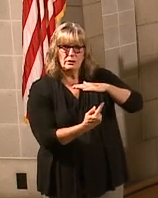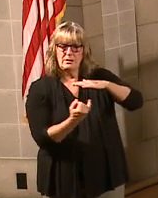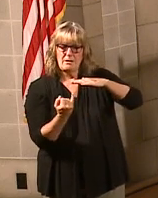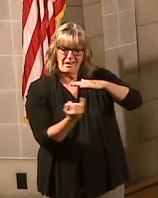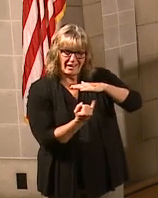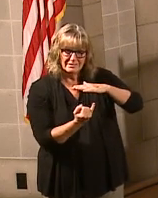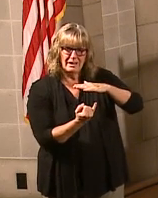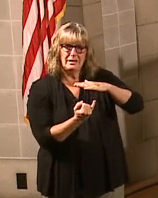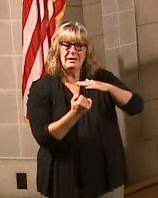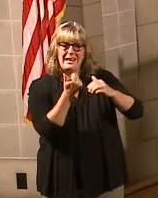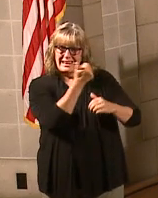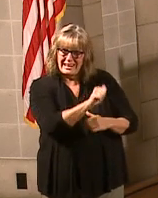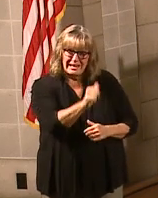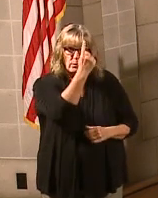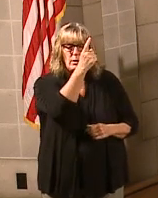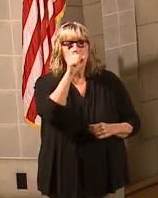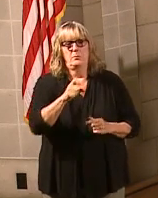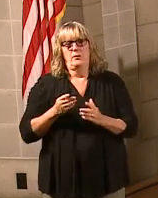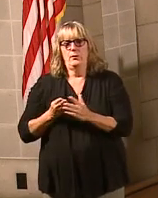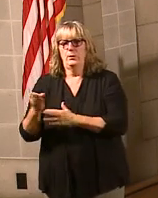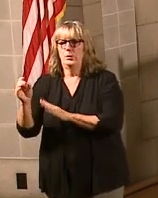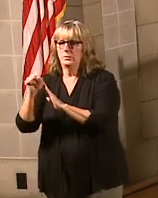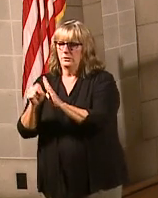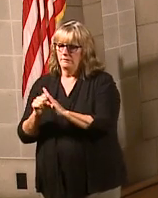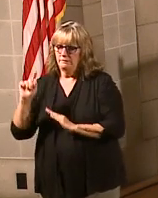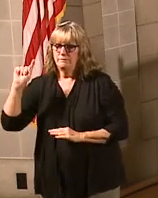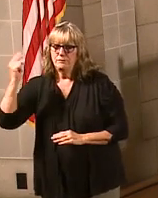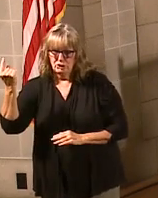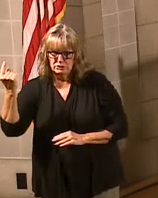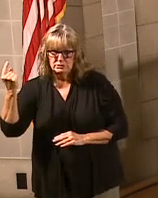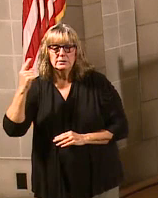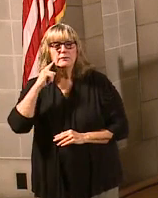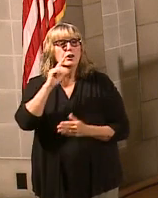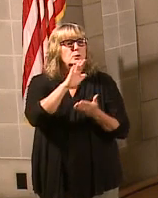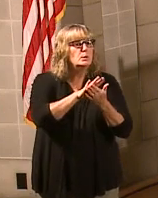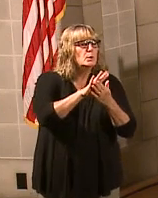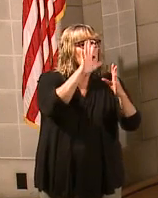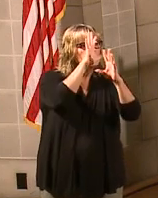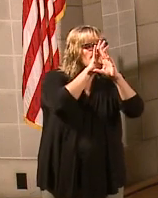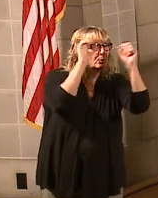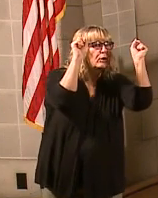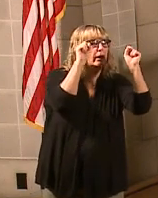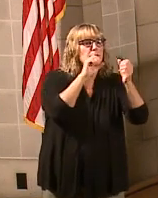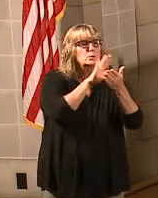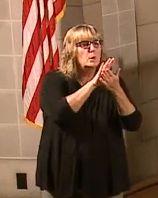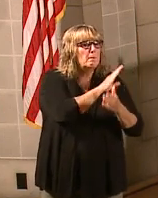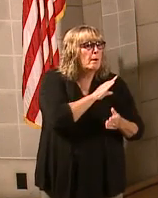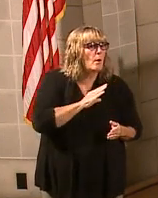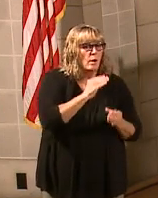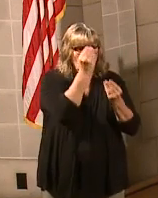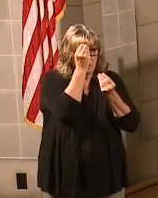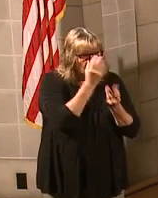COUNTY HEALTH DIRECTOR HAS NO AUTHORITY TO BE ABLE TO QUARANTINE OR ISOLATE ANYBODY